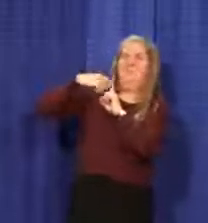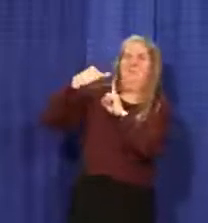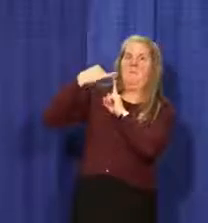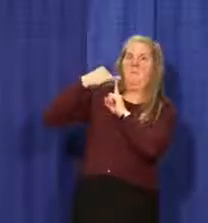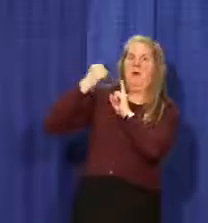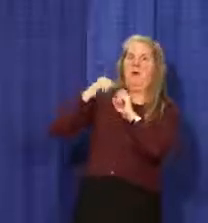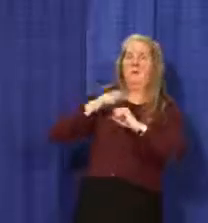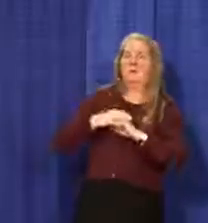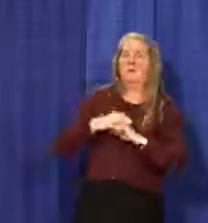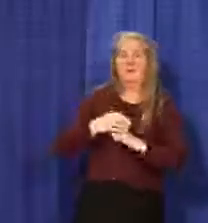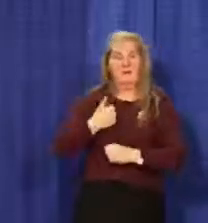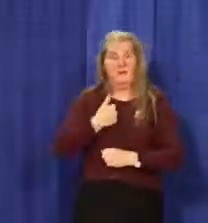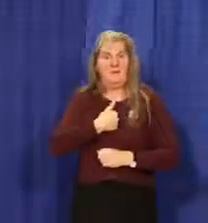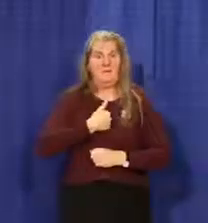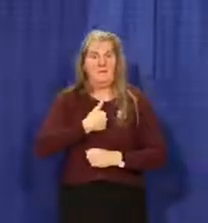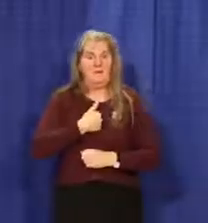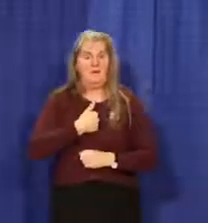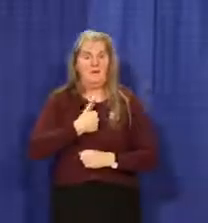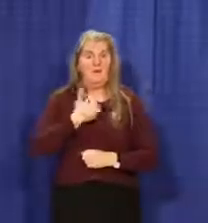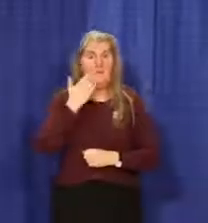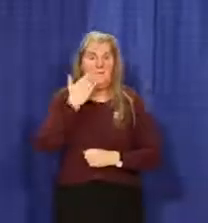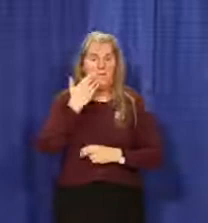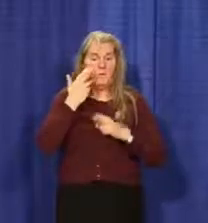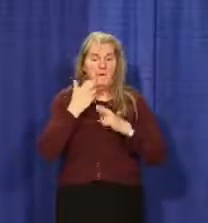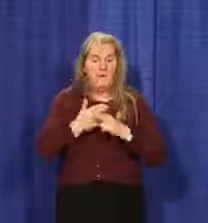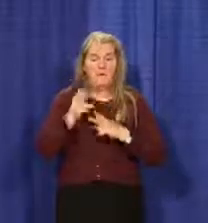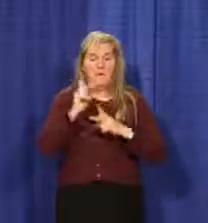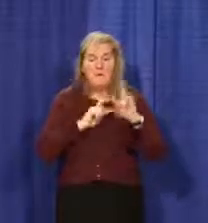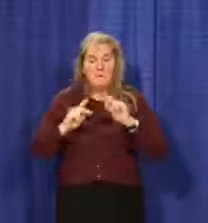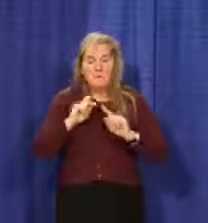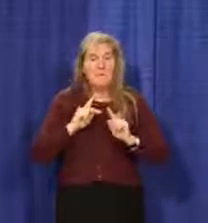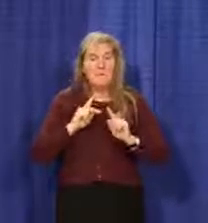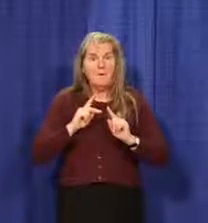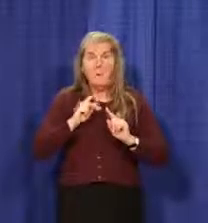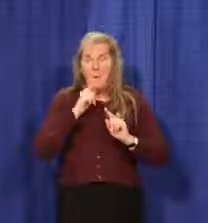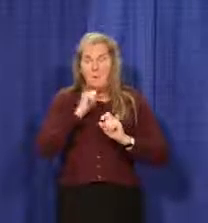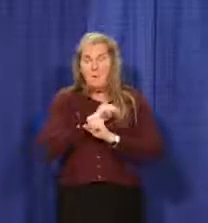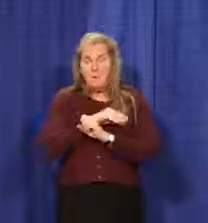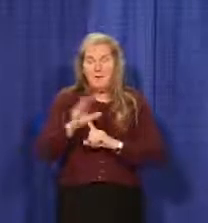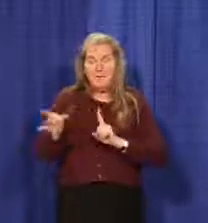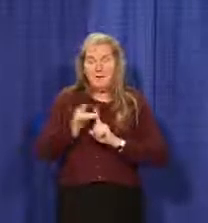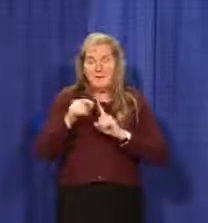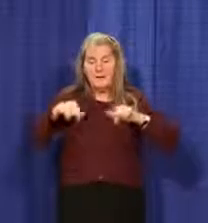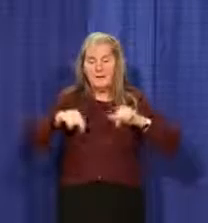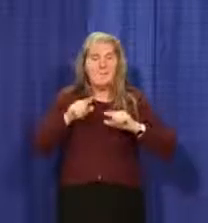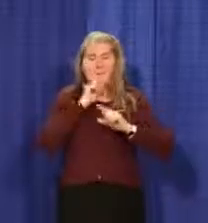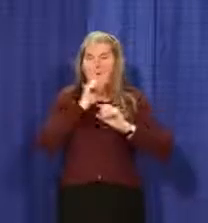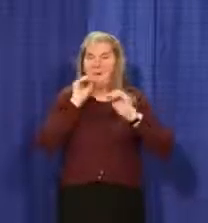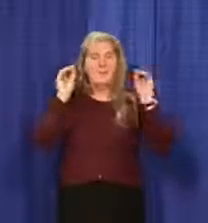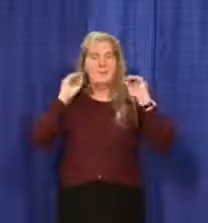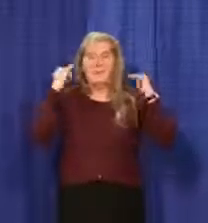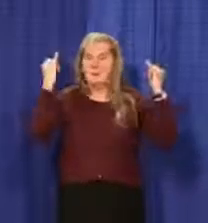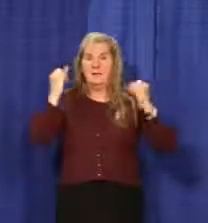Just for the record, I do not know the names of any of the cases in Yukon. Dr Hanley does not share that information with us as a